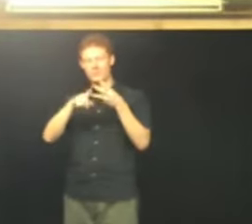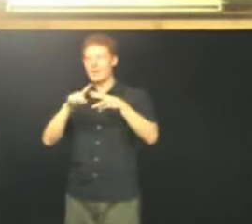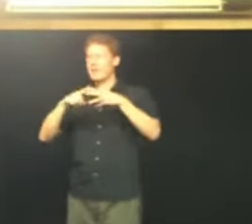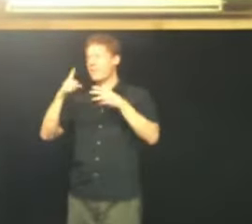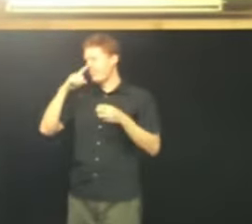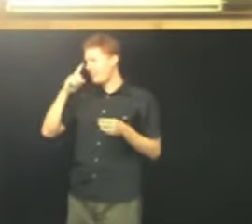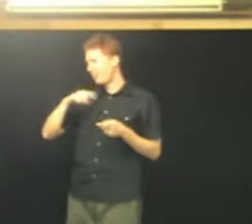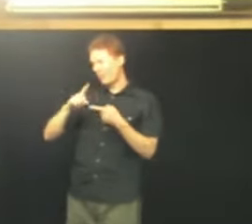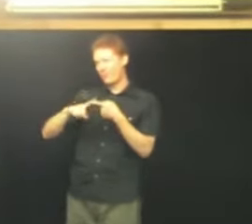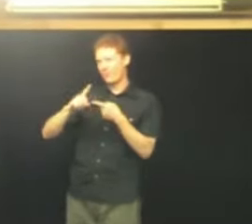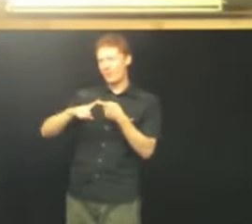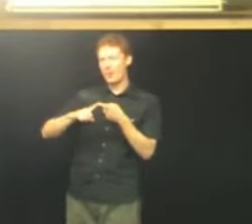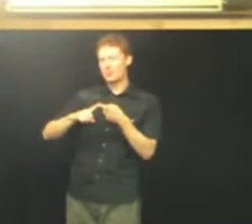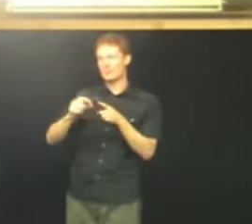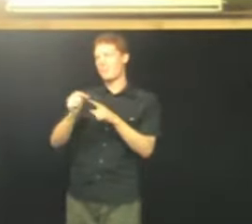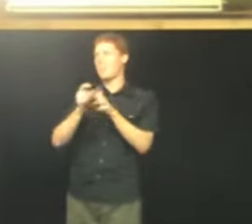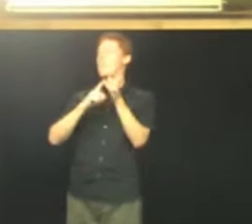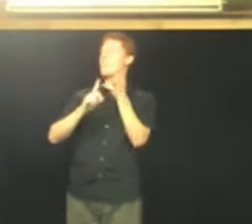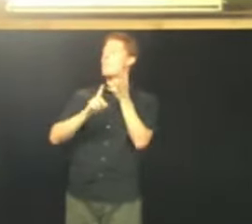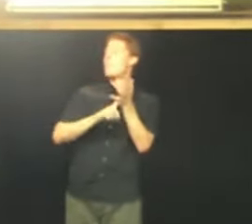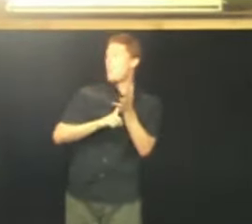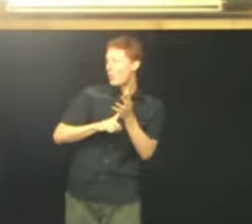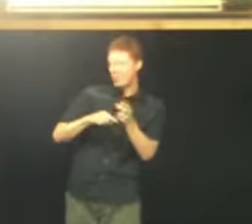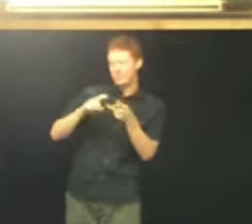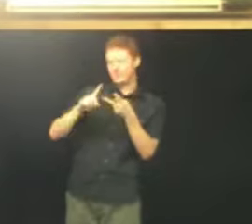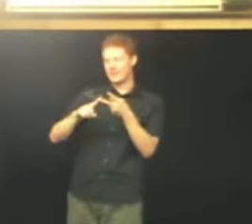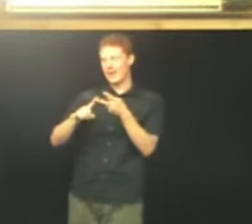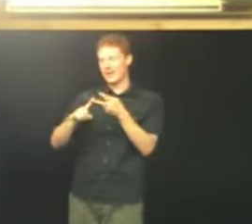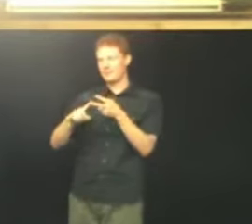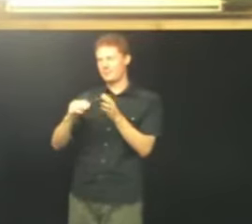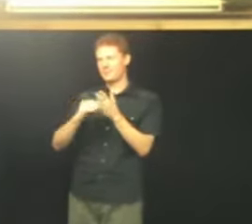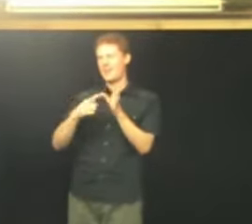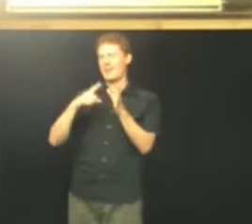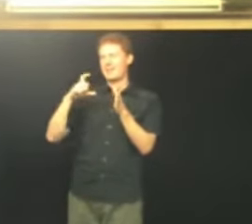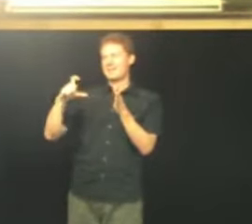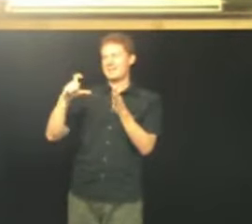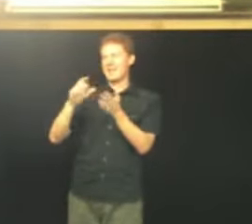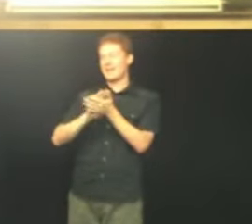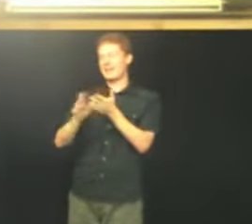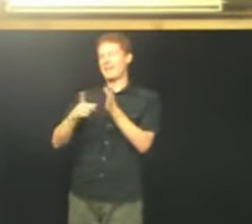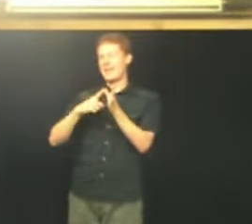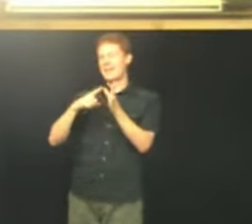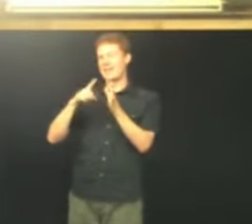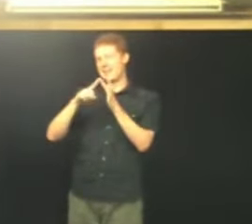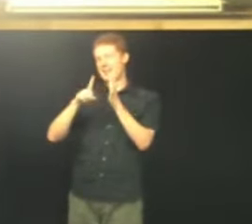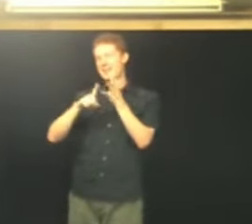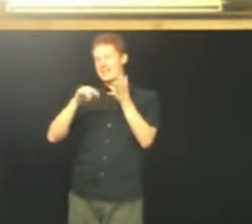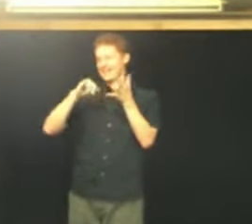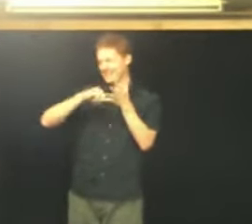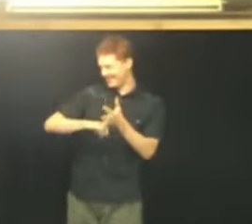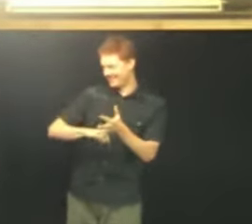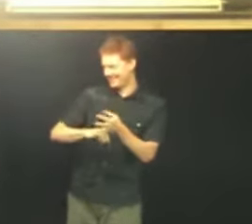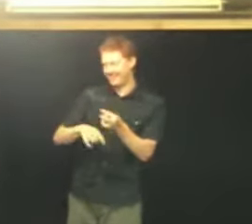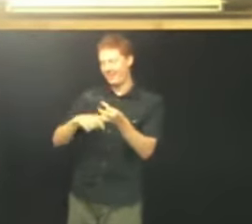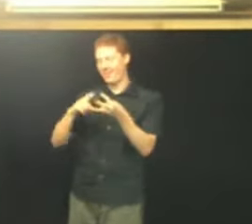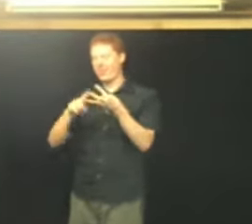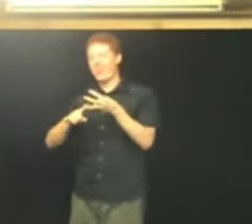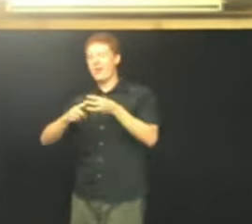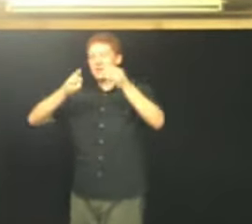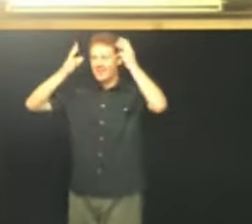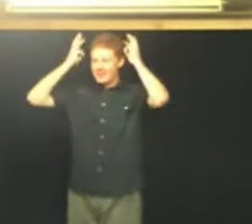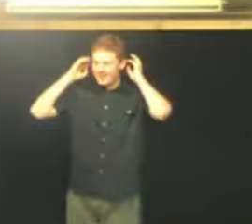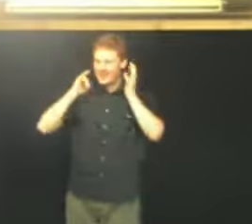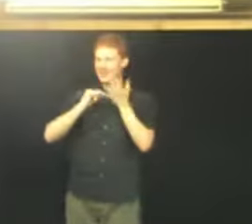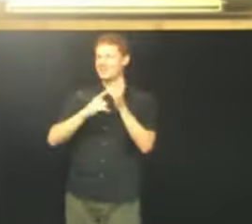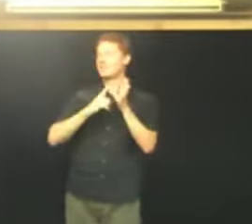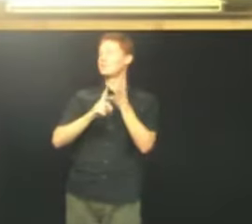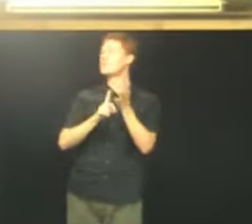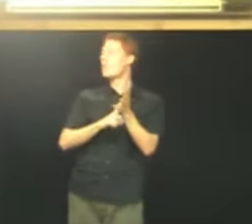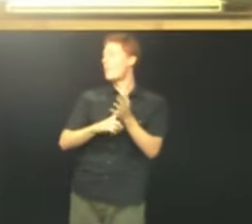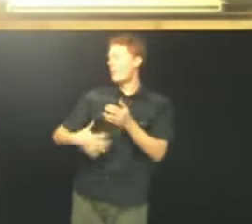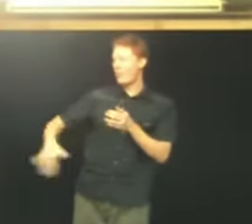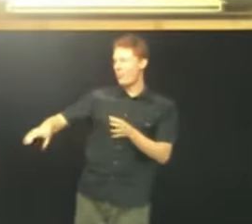The first was Paul, the second was Zacchaeus the third was King Saul